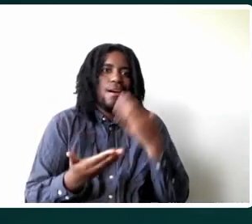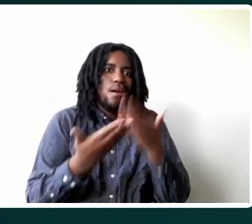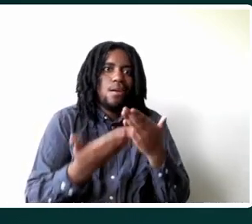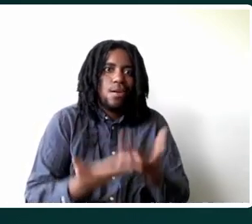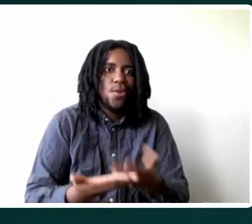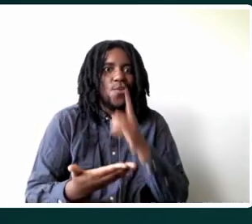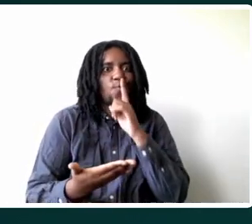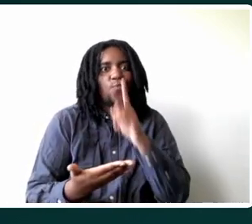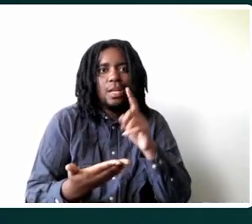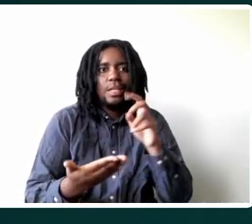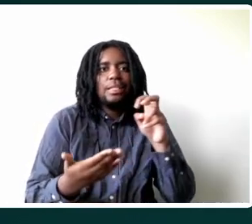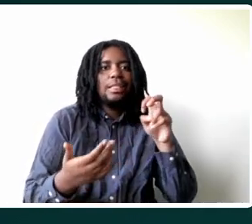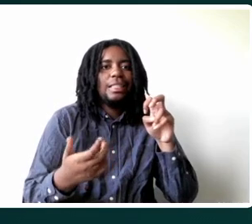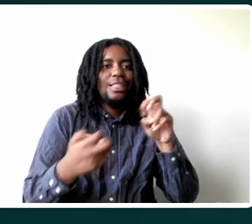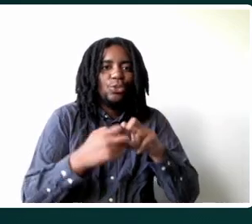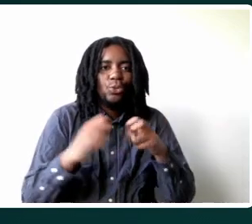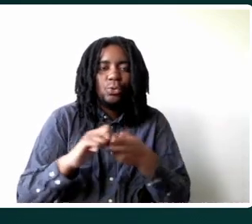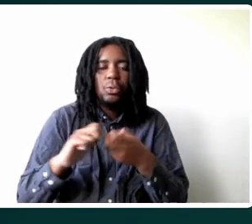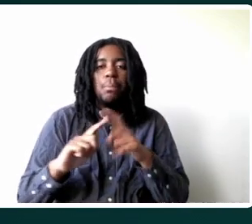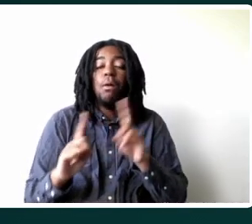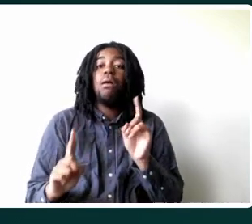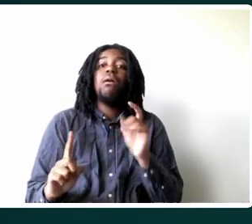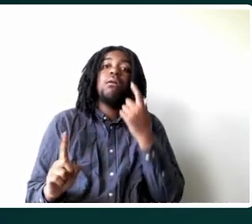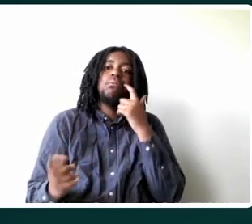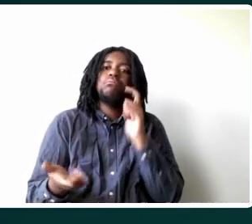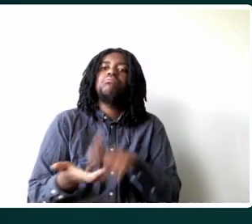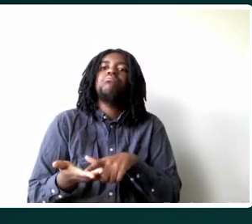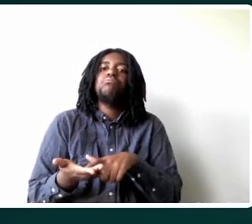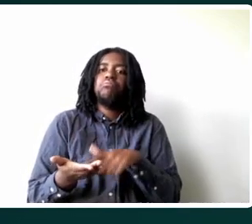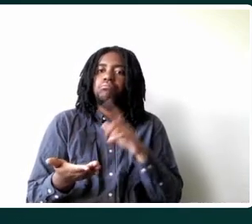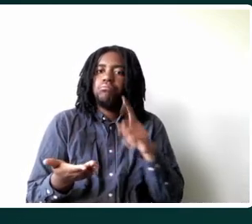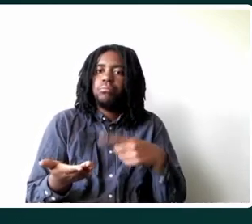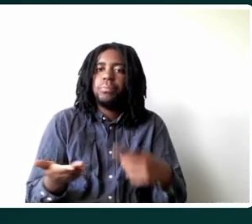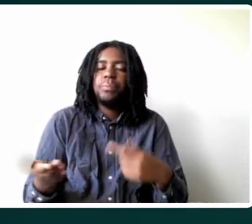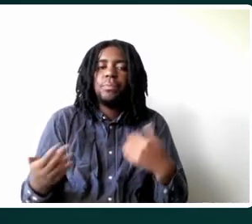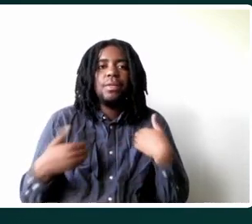But we found that over and over again, young people first need to feel a sense of connection